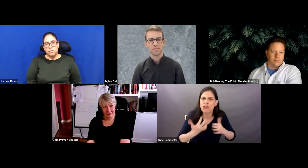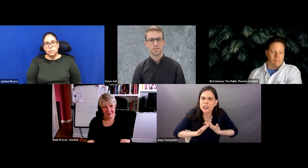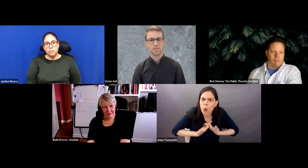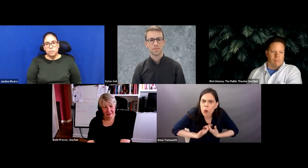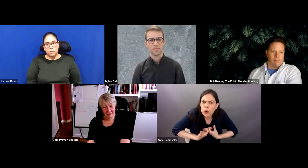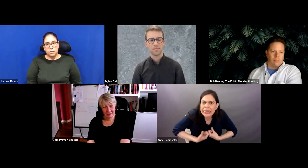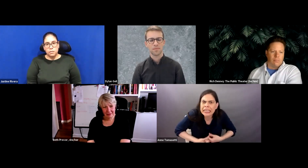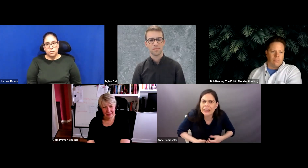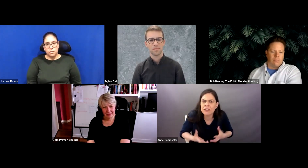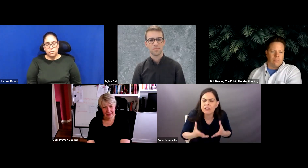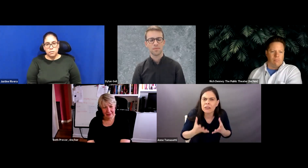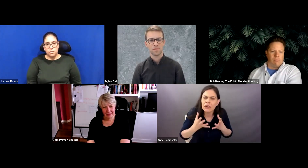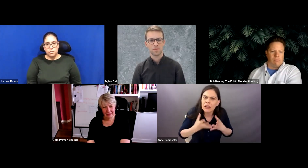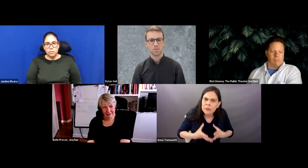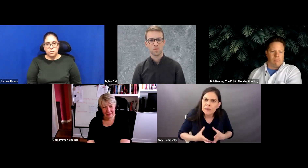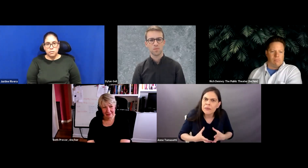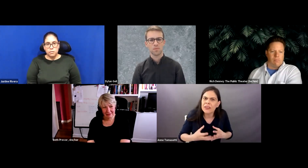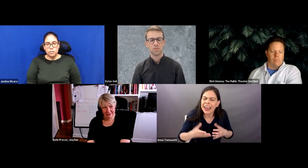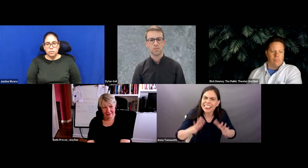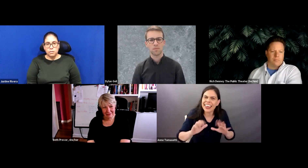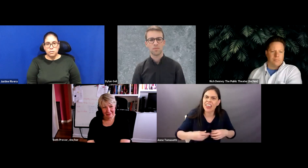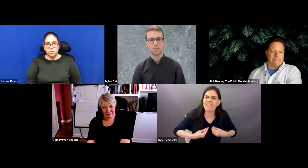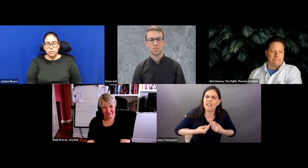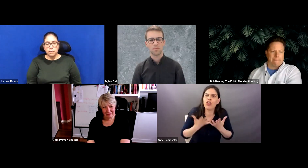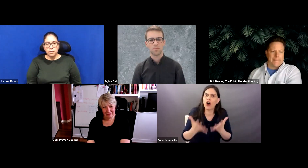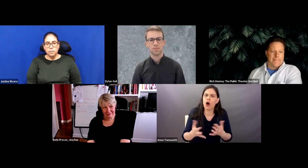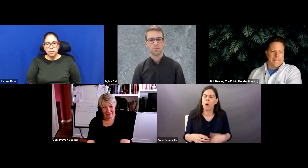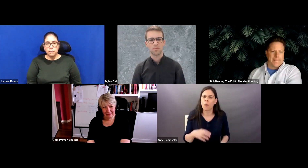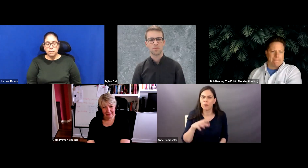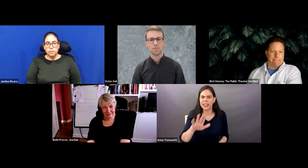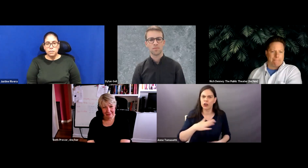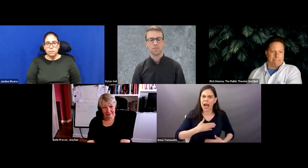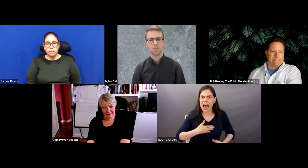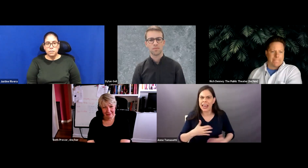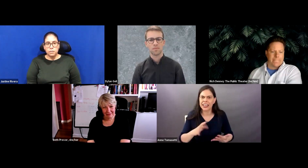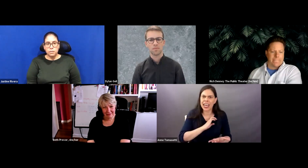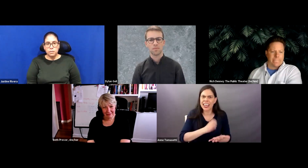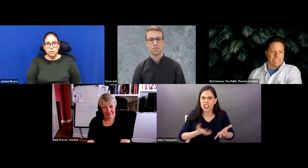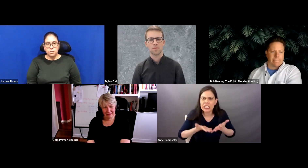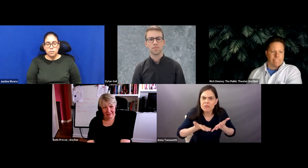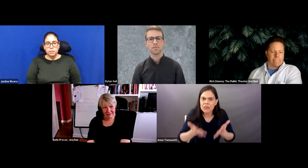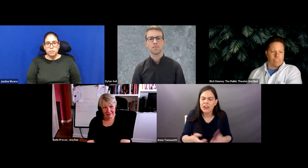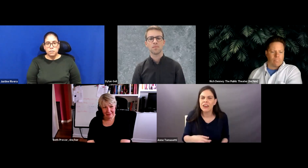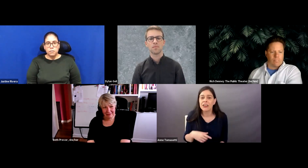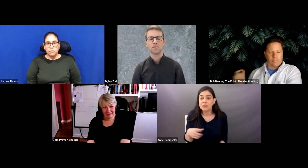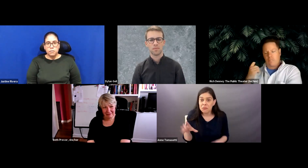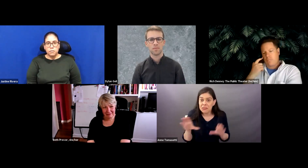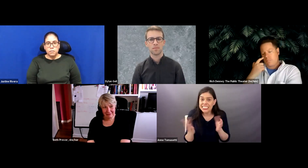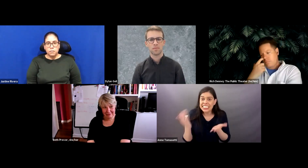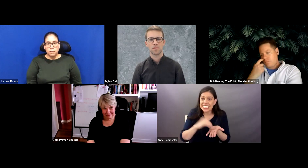character depiction in that version where he was able to contain himself and he was able to deliver the message with the